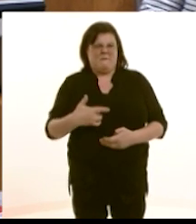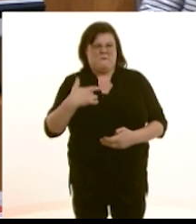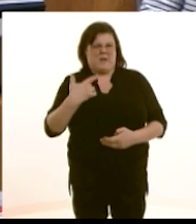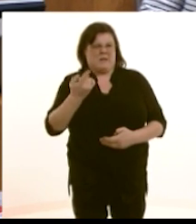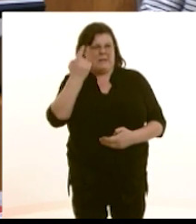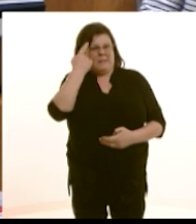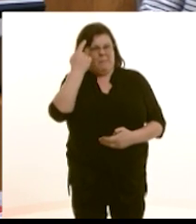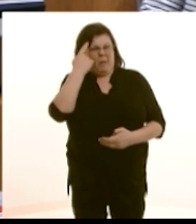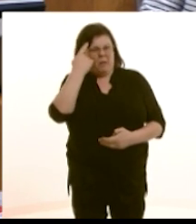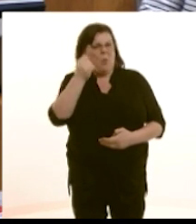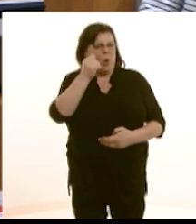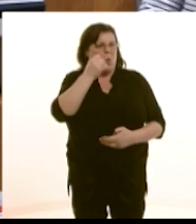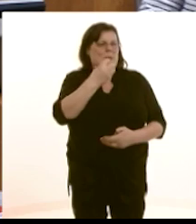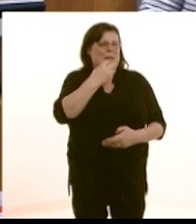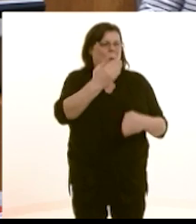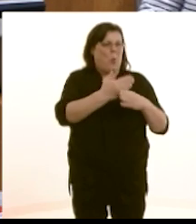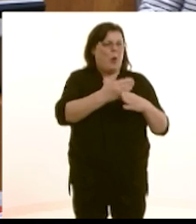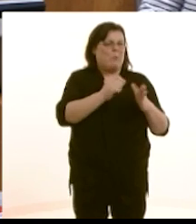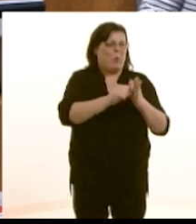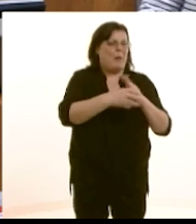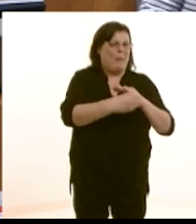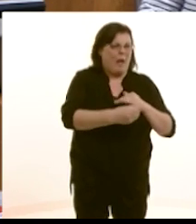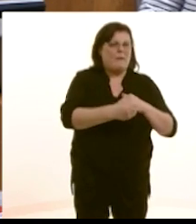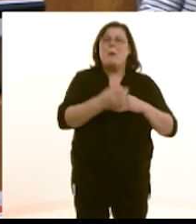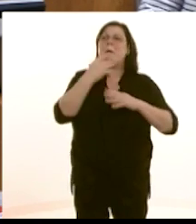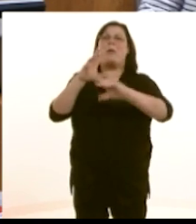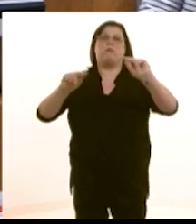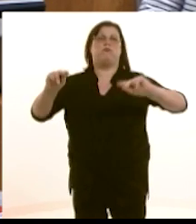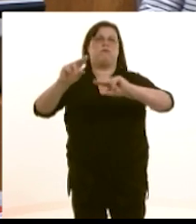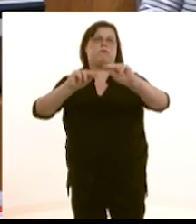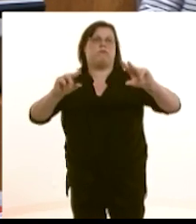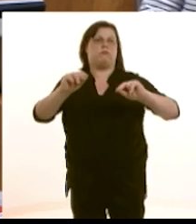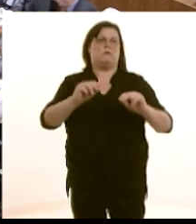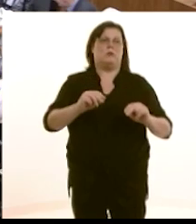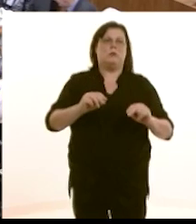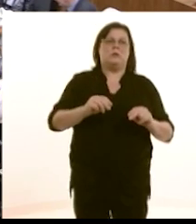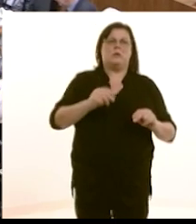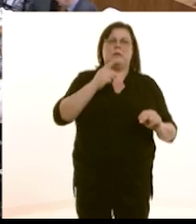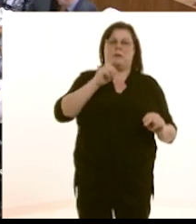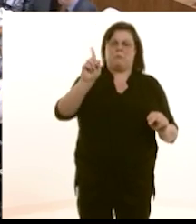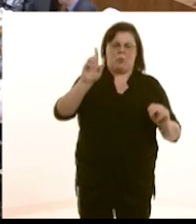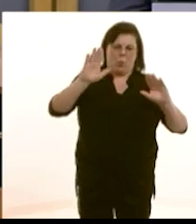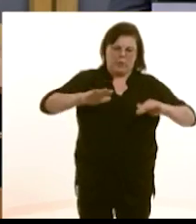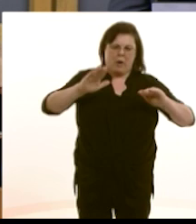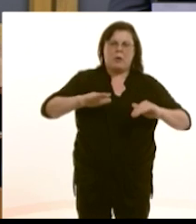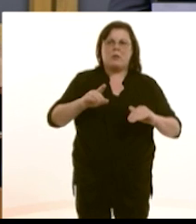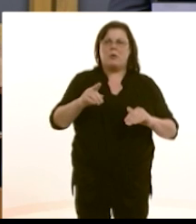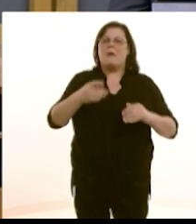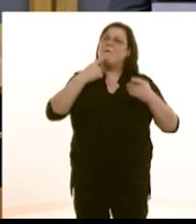with the situation in the steeló Y Llywydd / The Presiding Officer: Order. Carwyn Jones: [Continues. ]óindustry. Secondlyó[Interruption.] Y Llywydd / The Presiding Officer: Order,